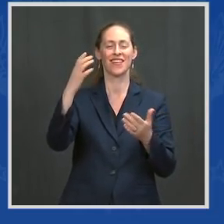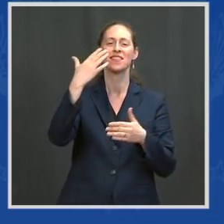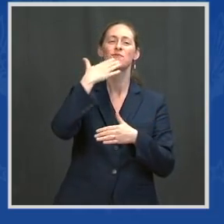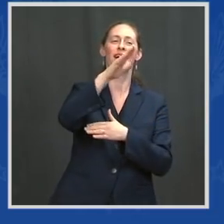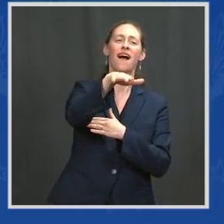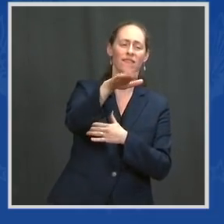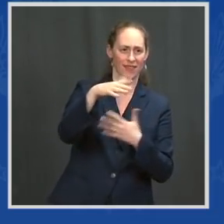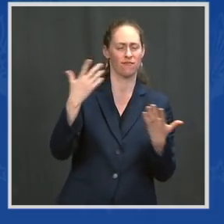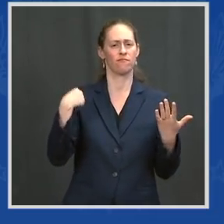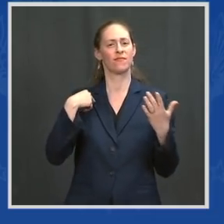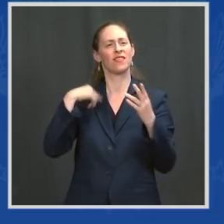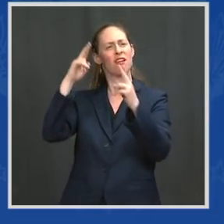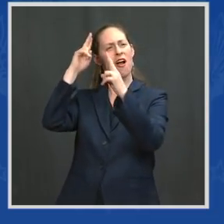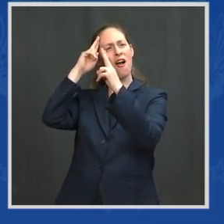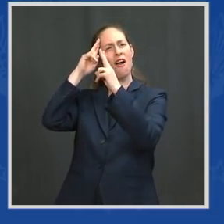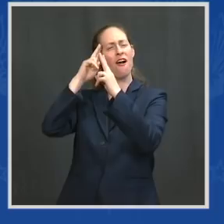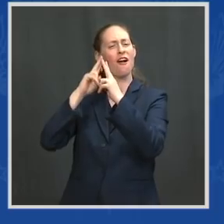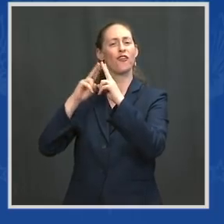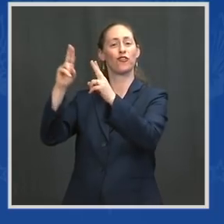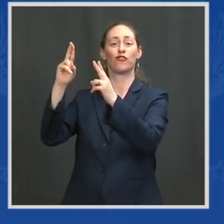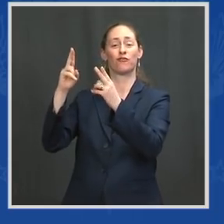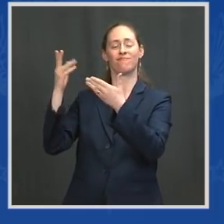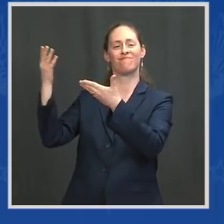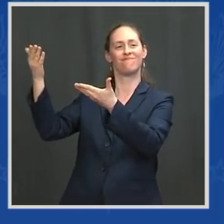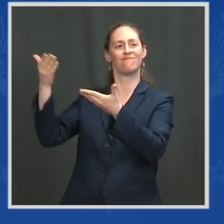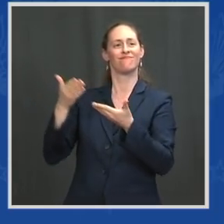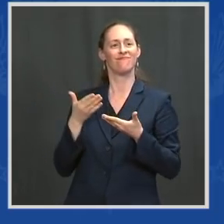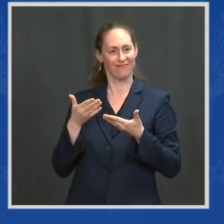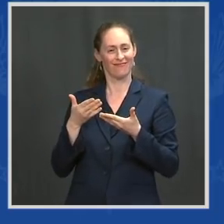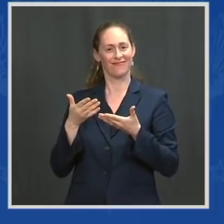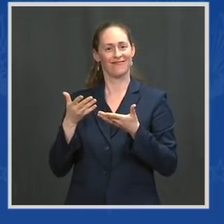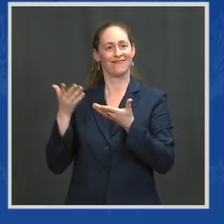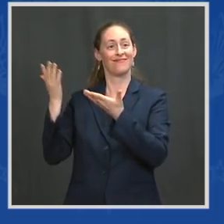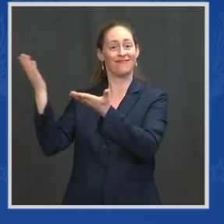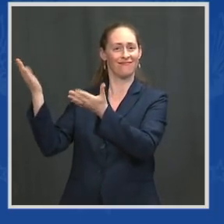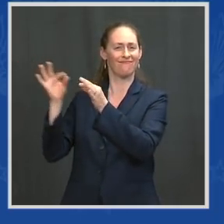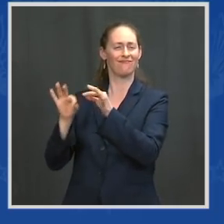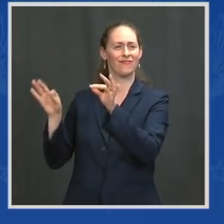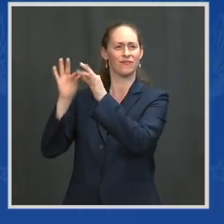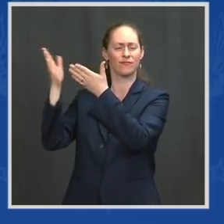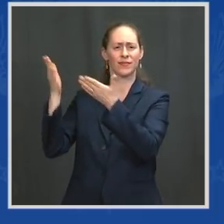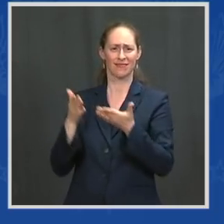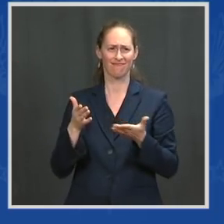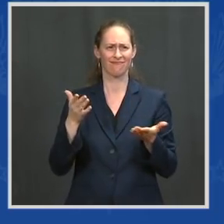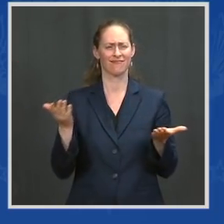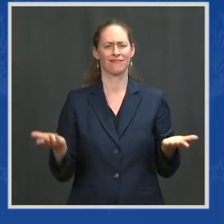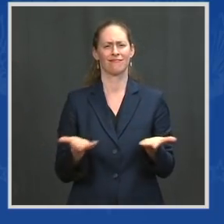to the great state of Louisiana. There is not a better place in the country to showcase the importance,